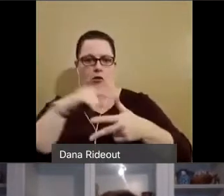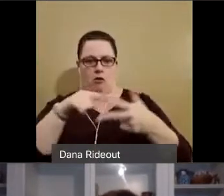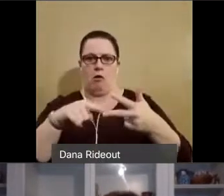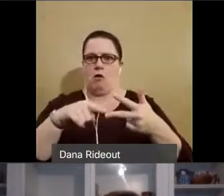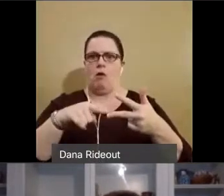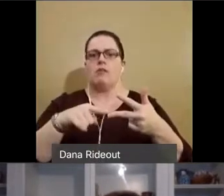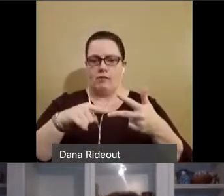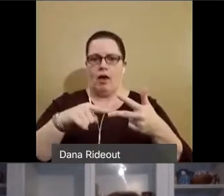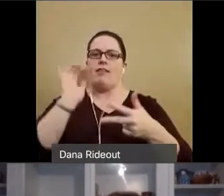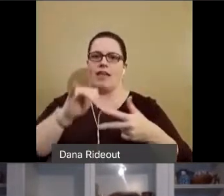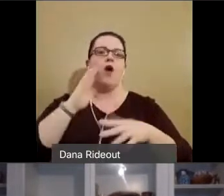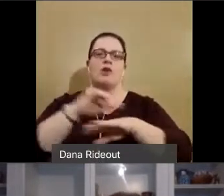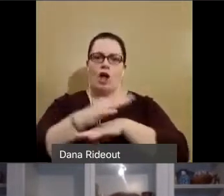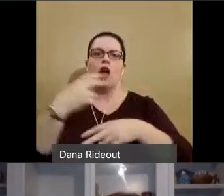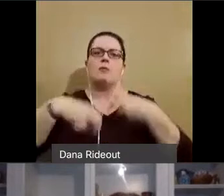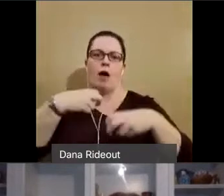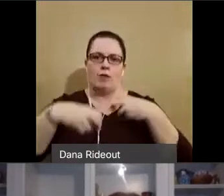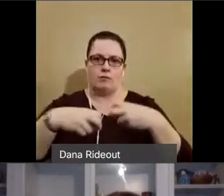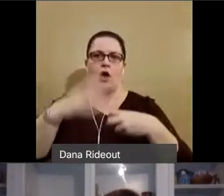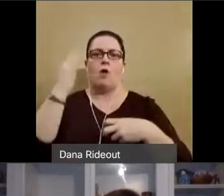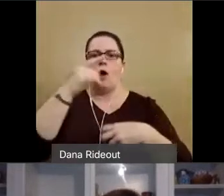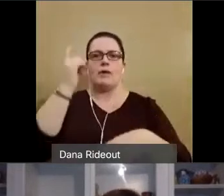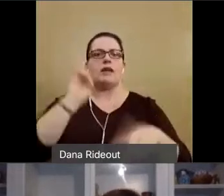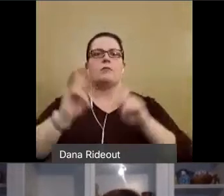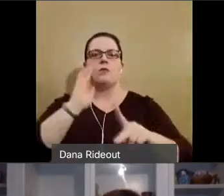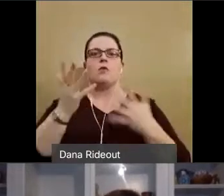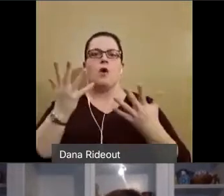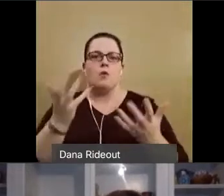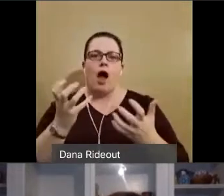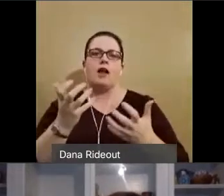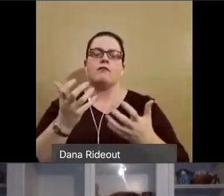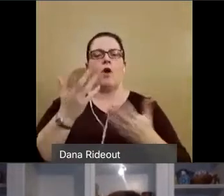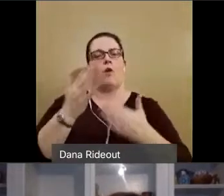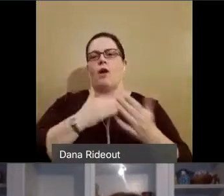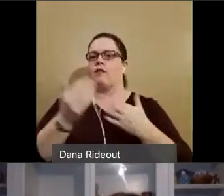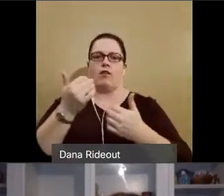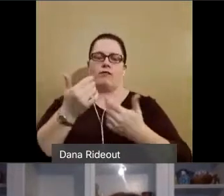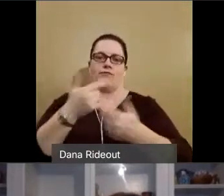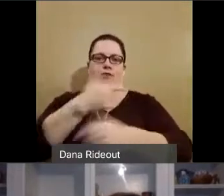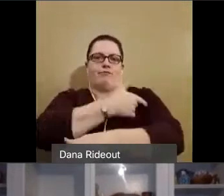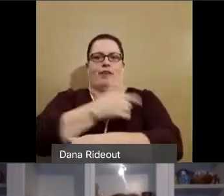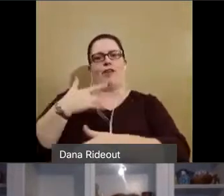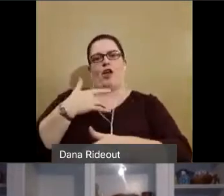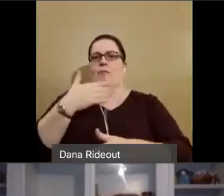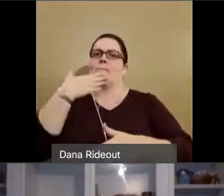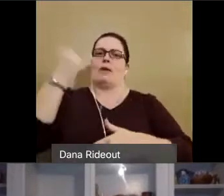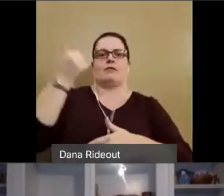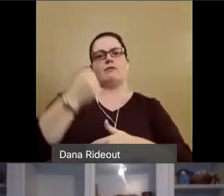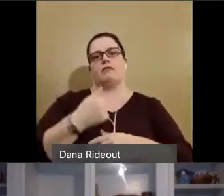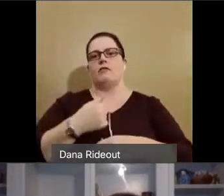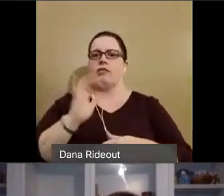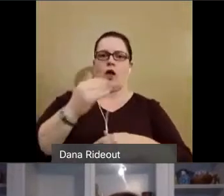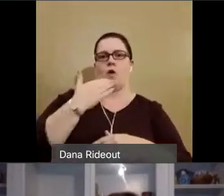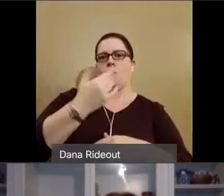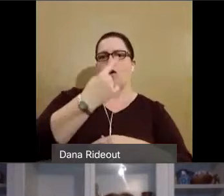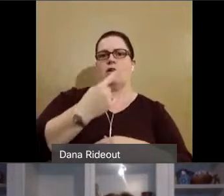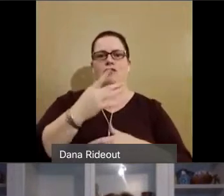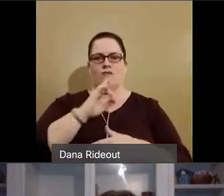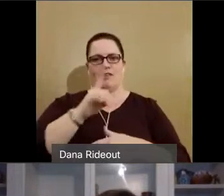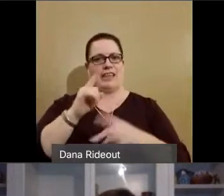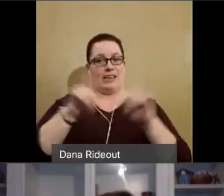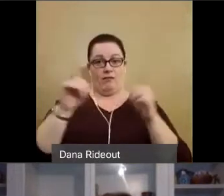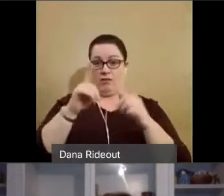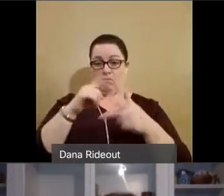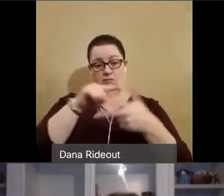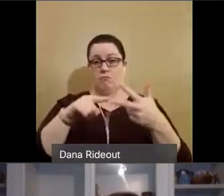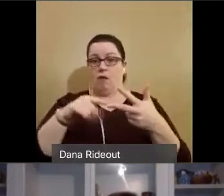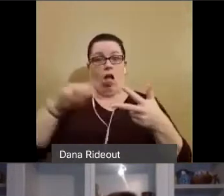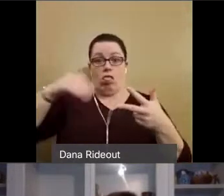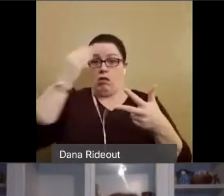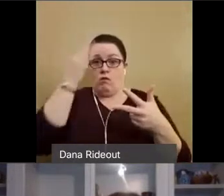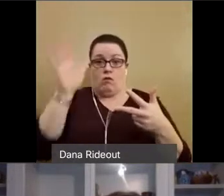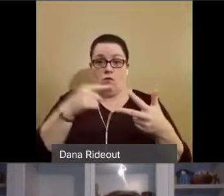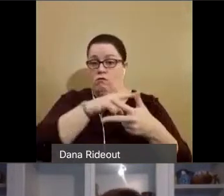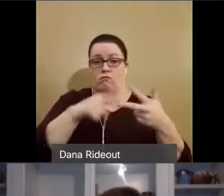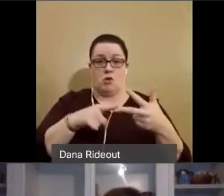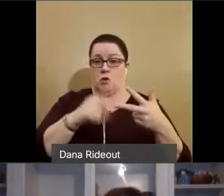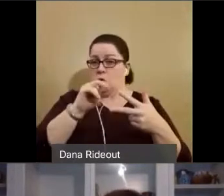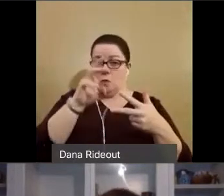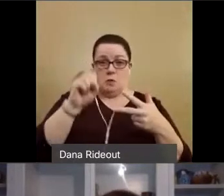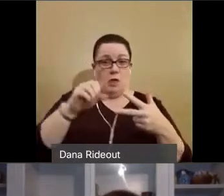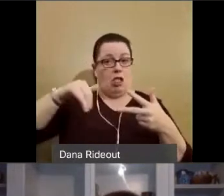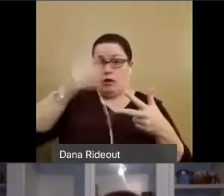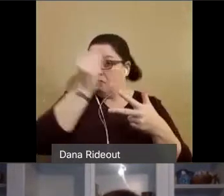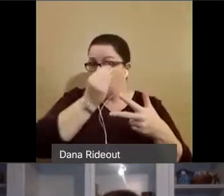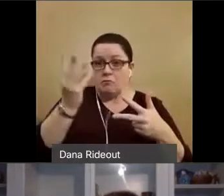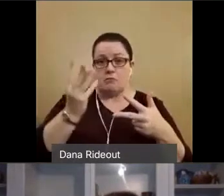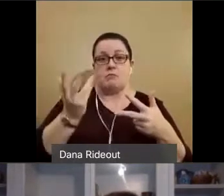Because people are going to what they perceive as a good vaccine. And, of course, right now what we know that the difference is about these vaccines. And, of course, we don't know everything right now, because it's all still coming out is that has a lot to do with storage.